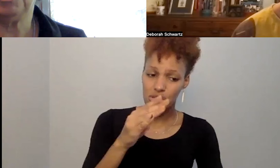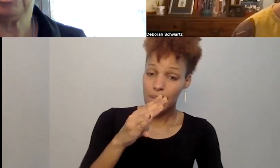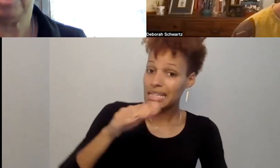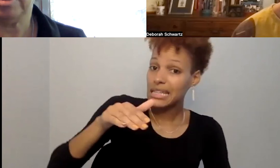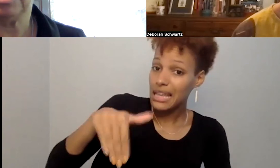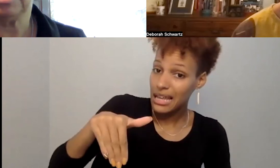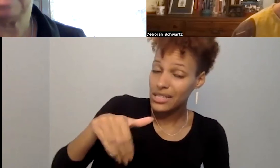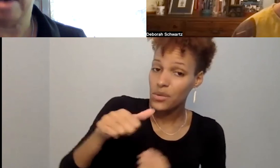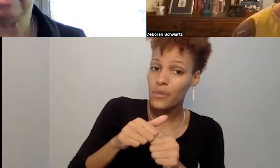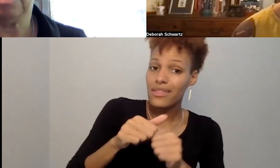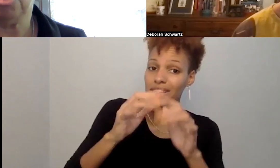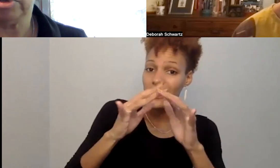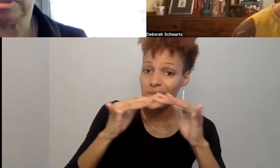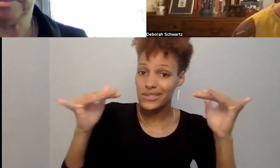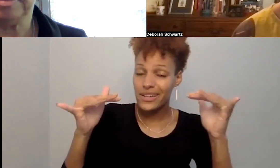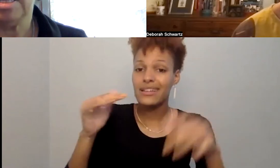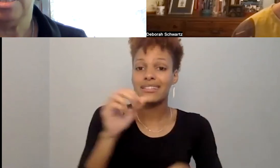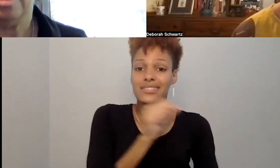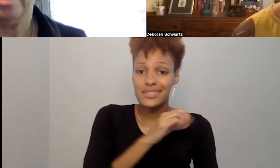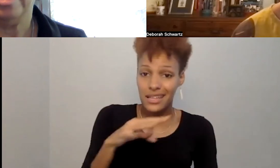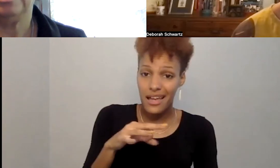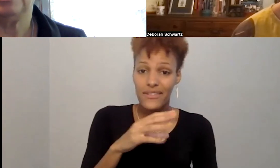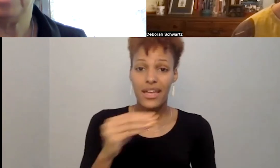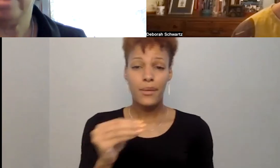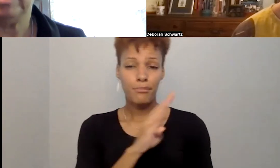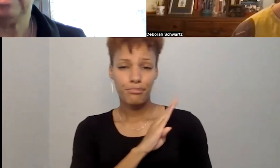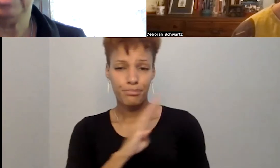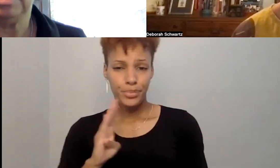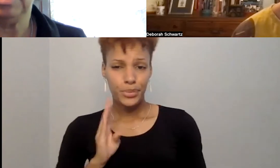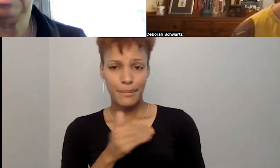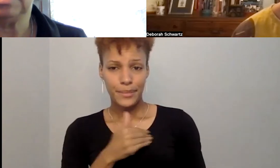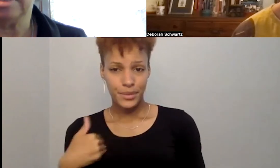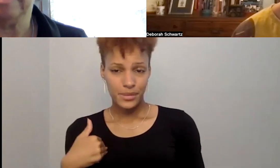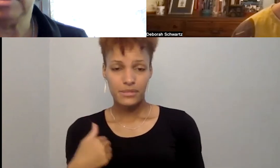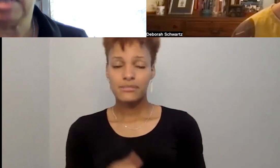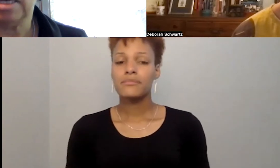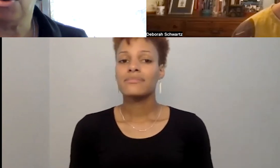diversifying our staffs and boards. And I know we haven't- we didn't dive into that